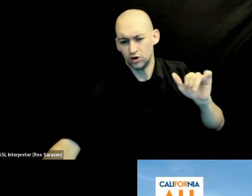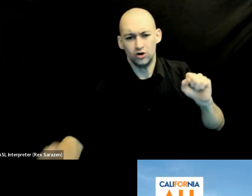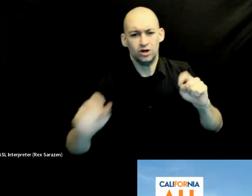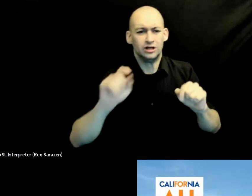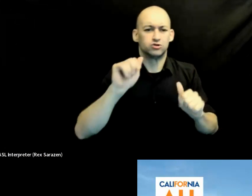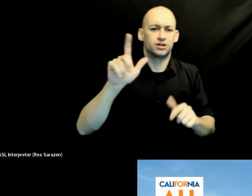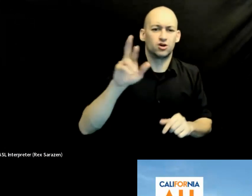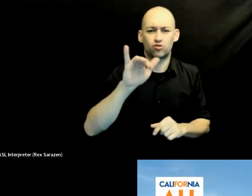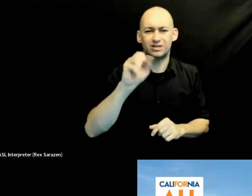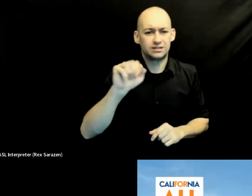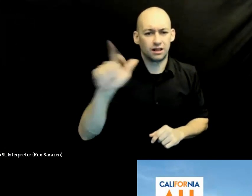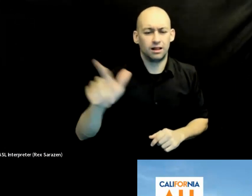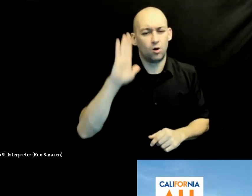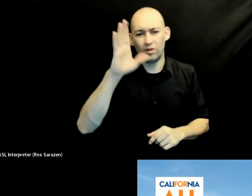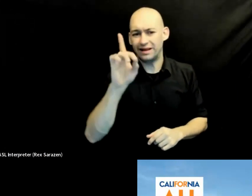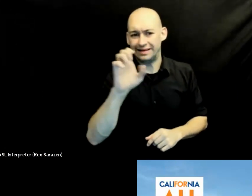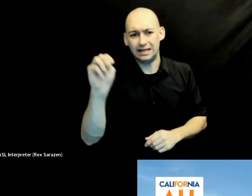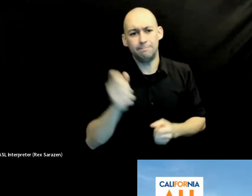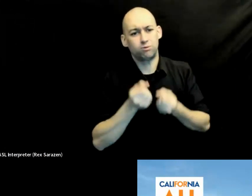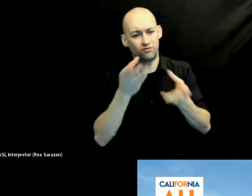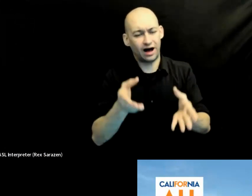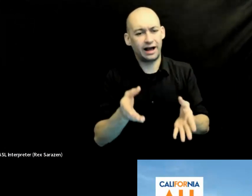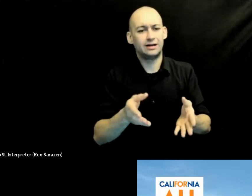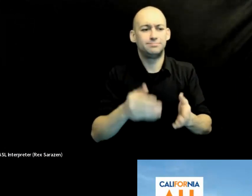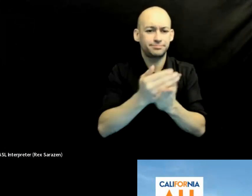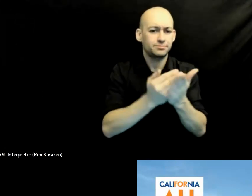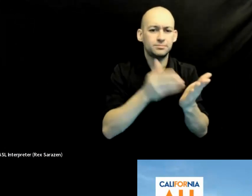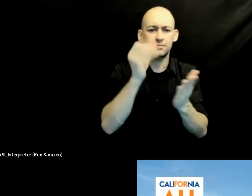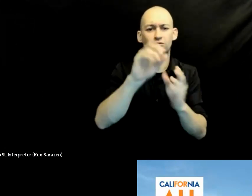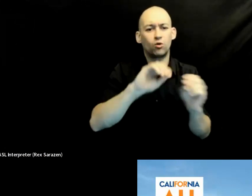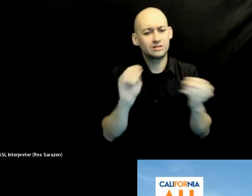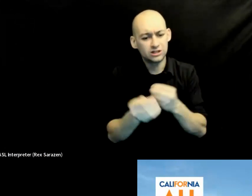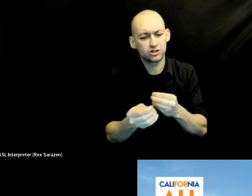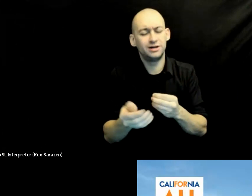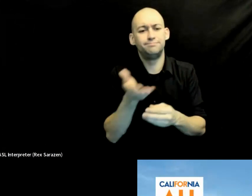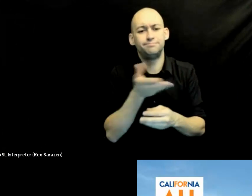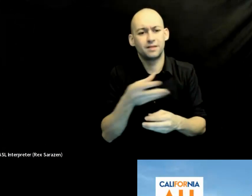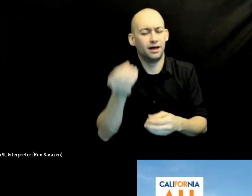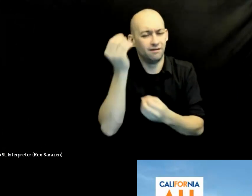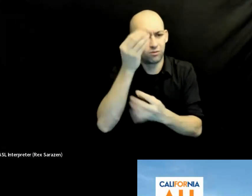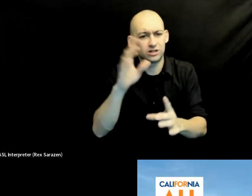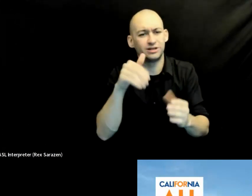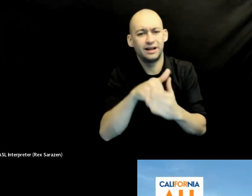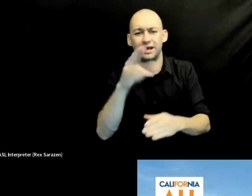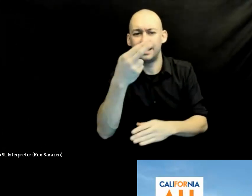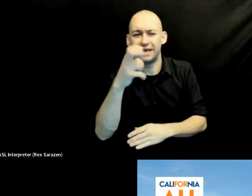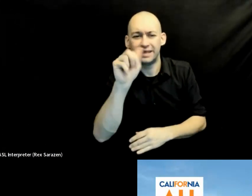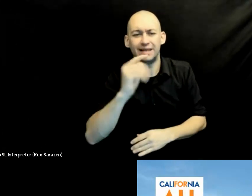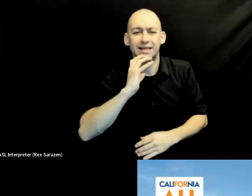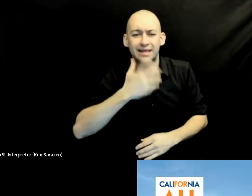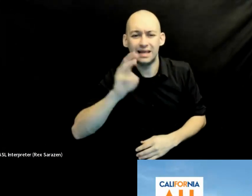organizations, programs, services, funding and other resources in a heat map visual? Yeah. So